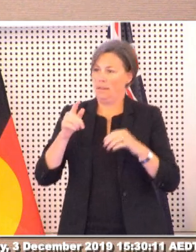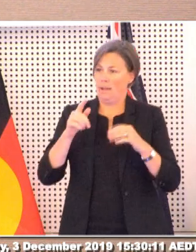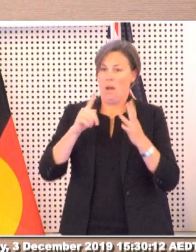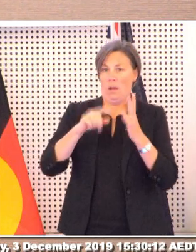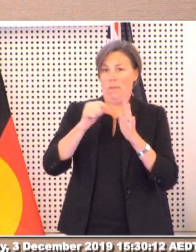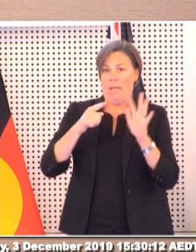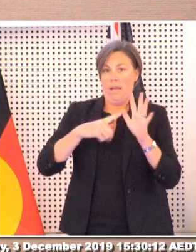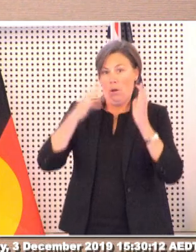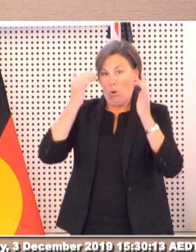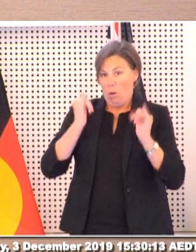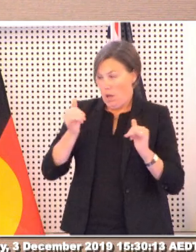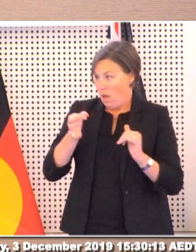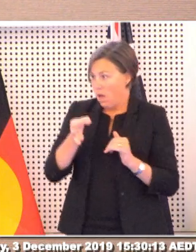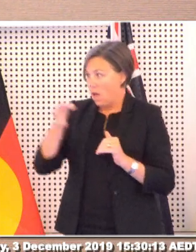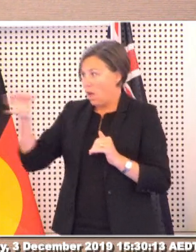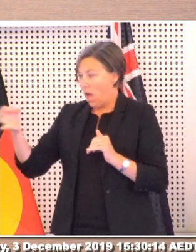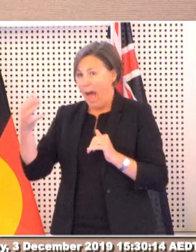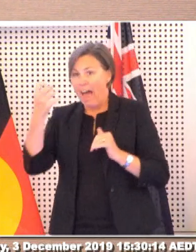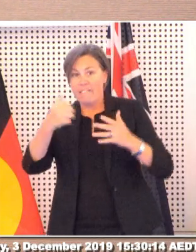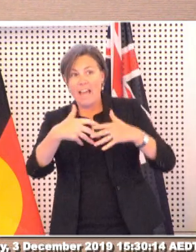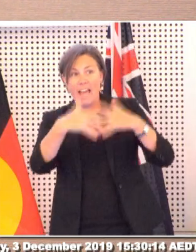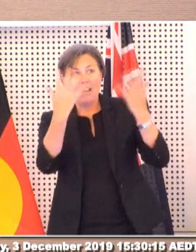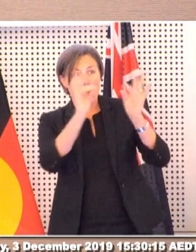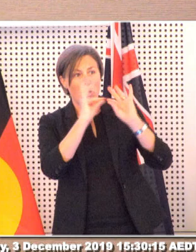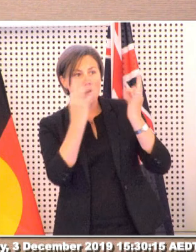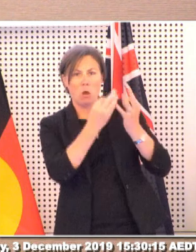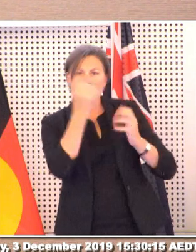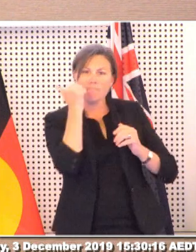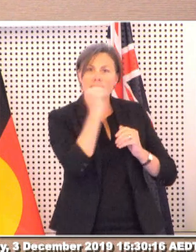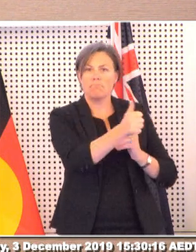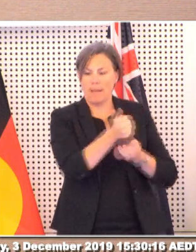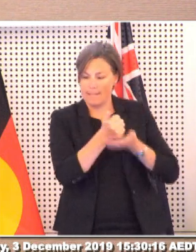supported decision-making for people with disability?